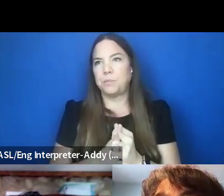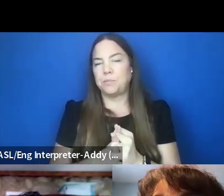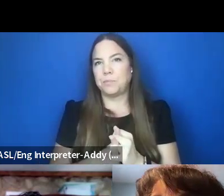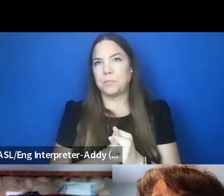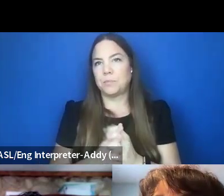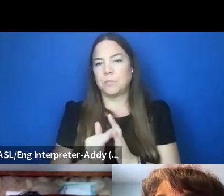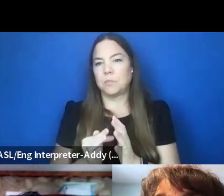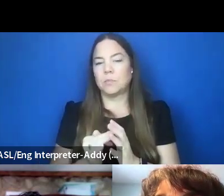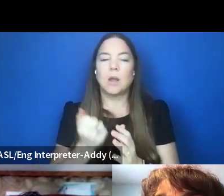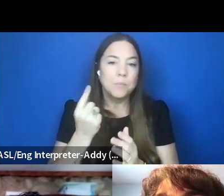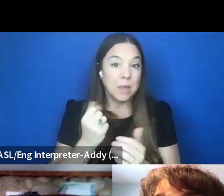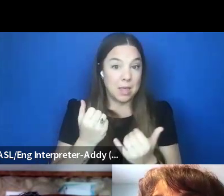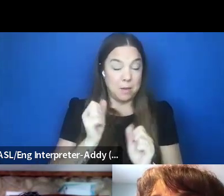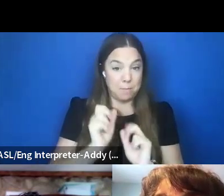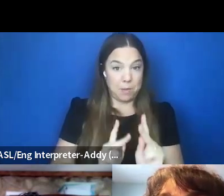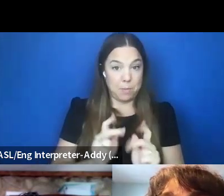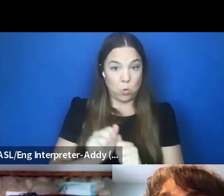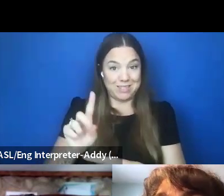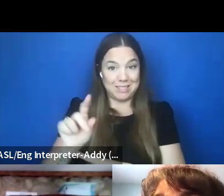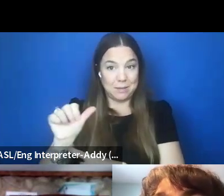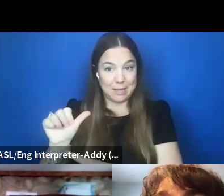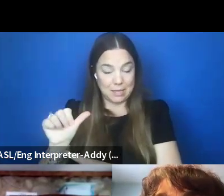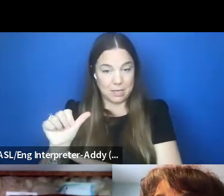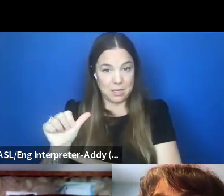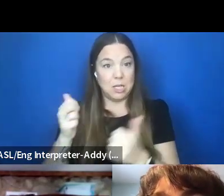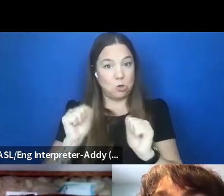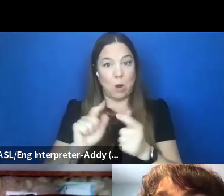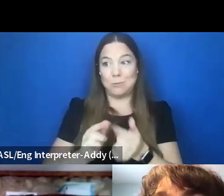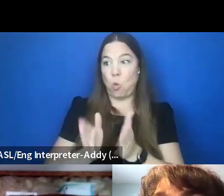Adeleigh Belyeu: if a person with the best. A disability tries to ask for help out